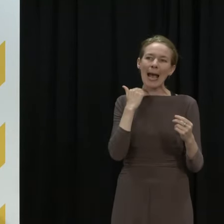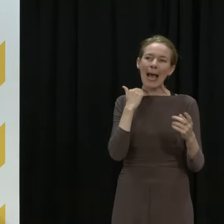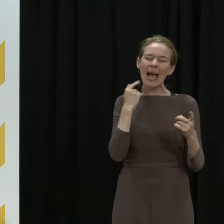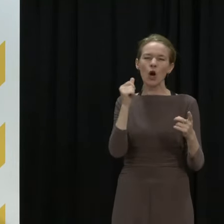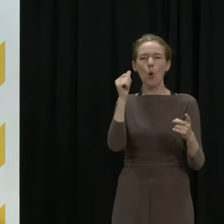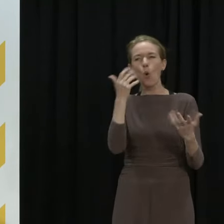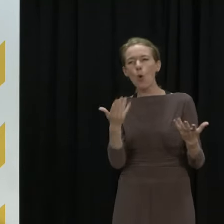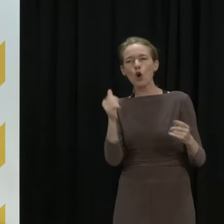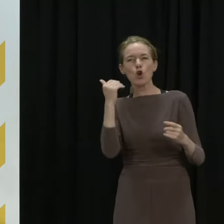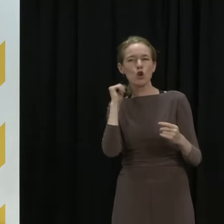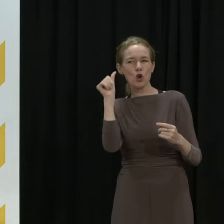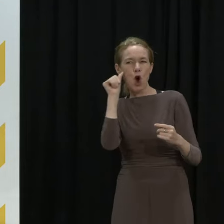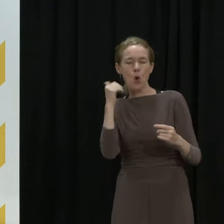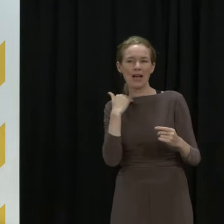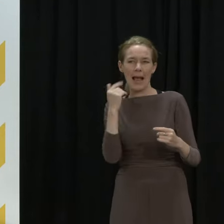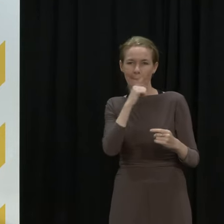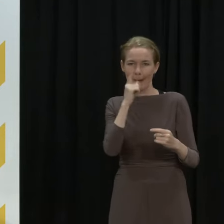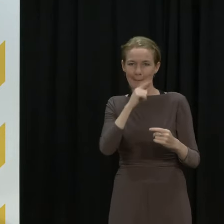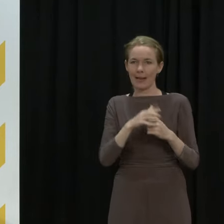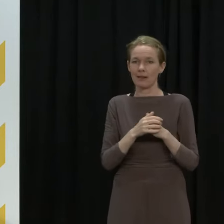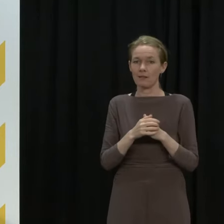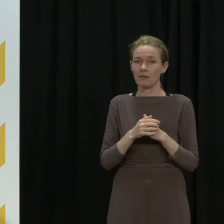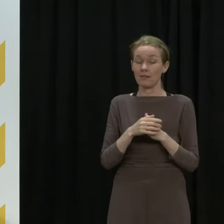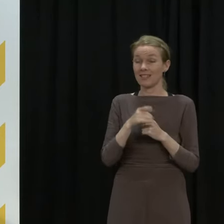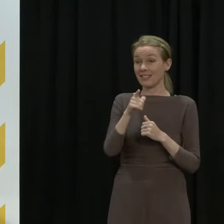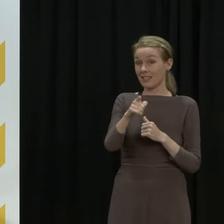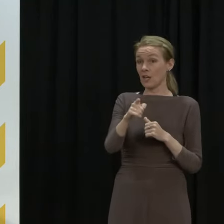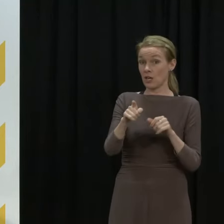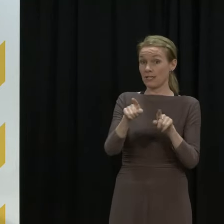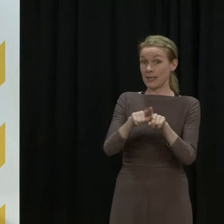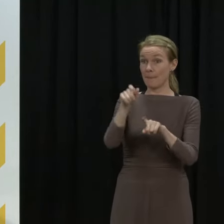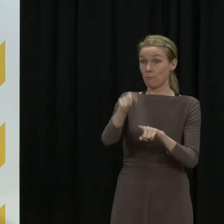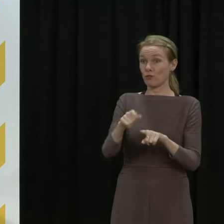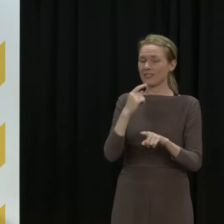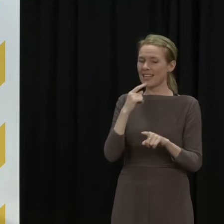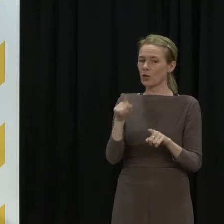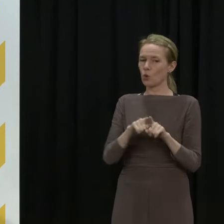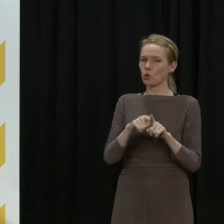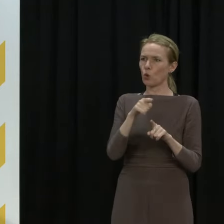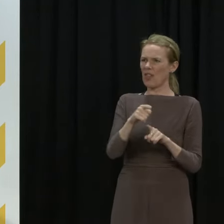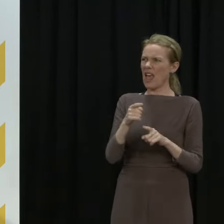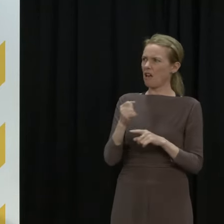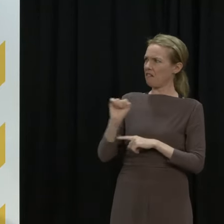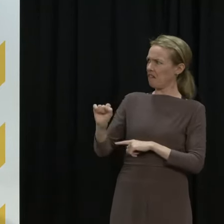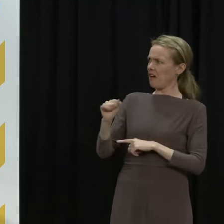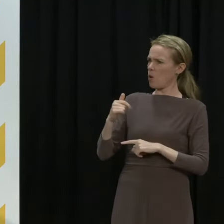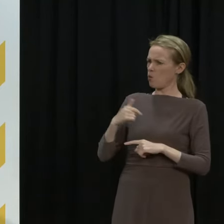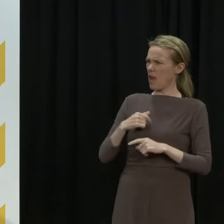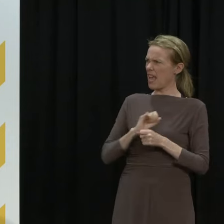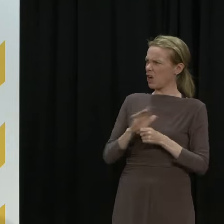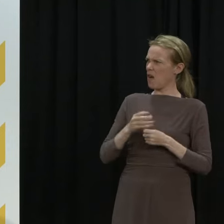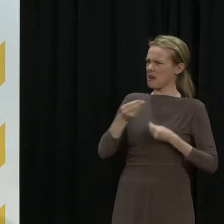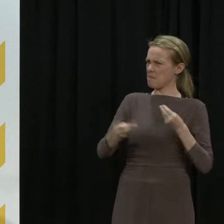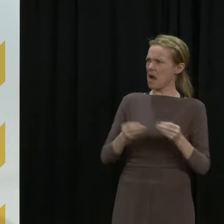that there are people who are associated with gangs involved in this and that's about as far